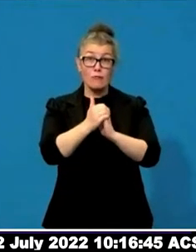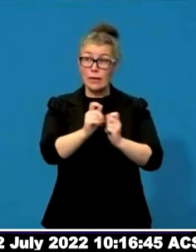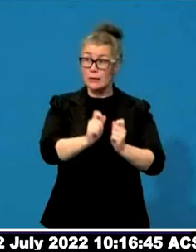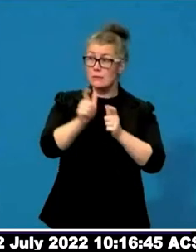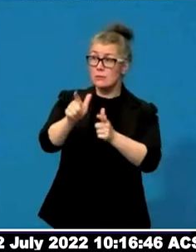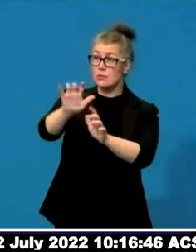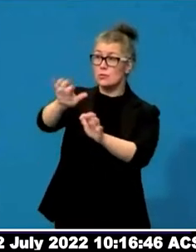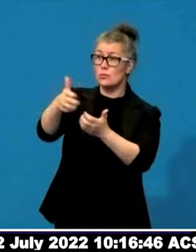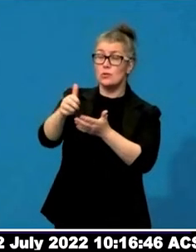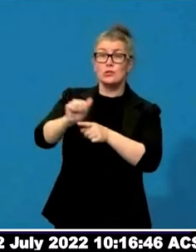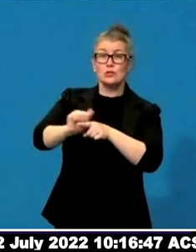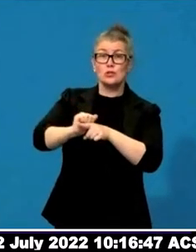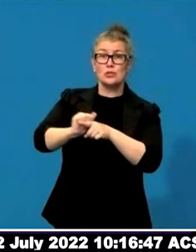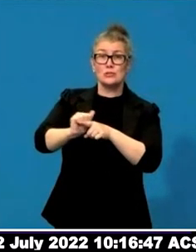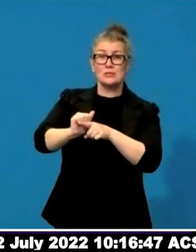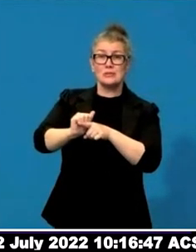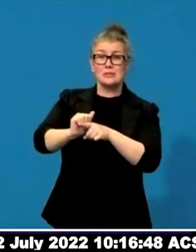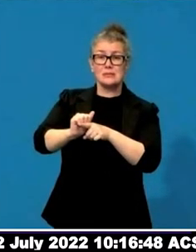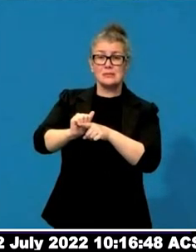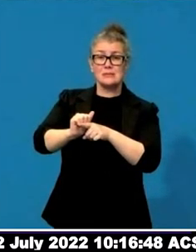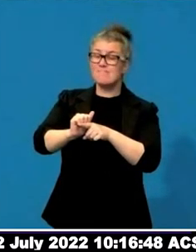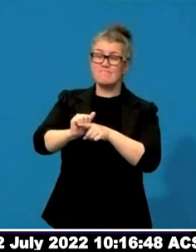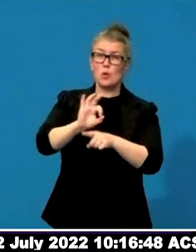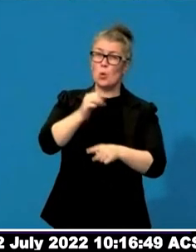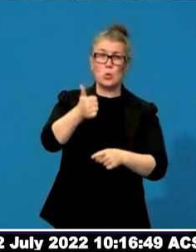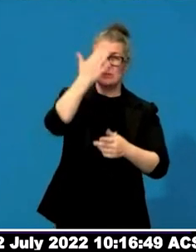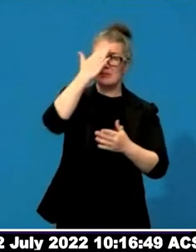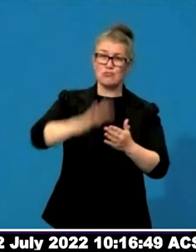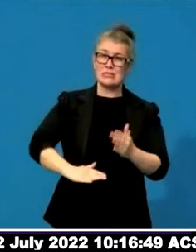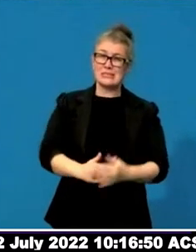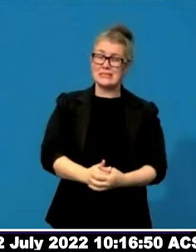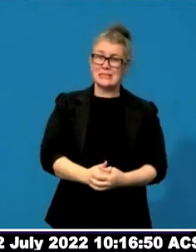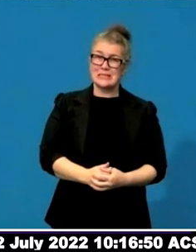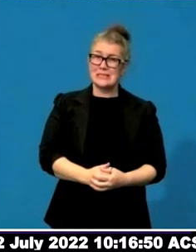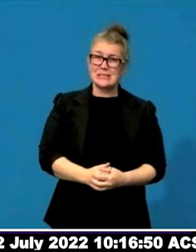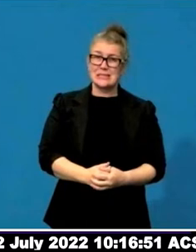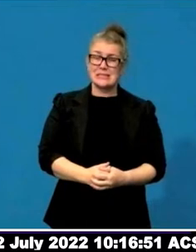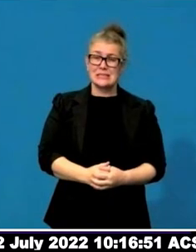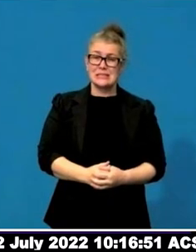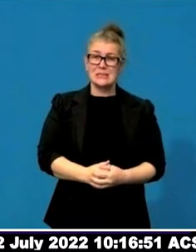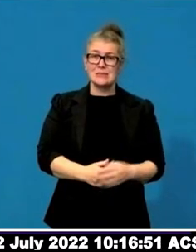And it wasn't a very good experience, was it? Em is nodding.